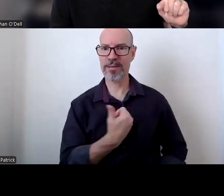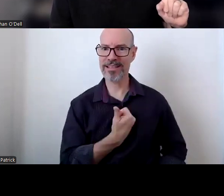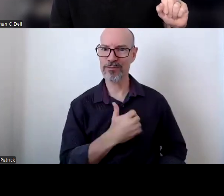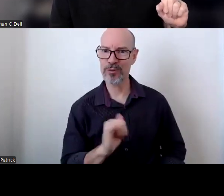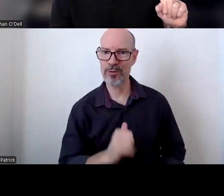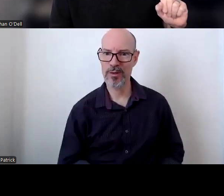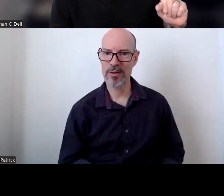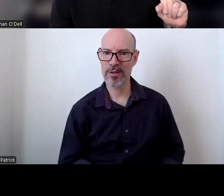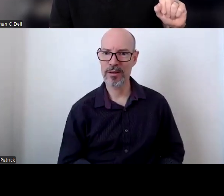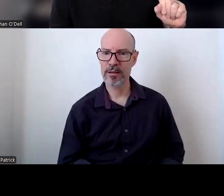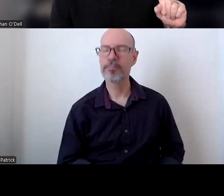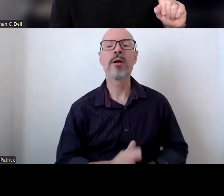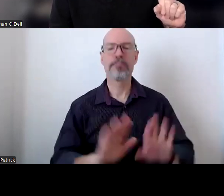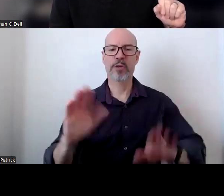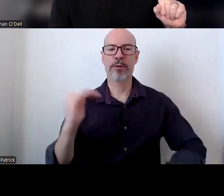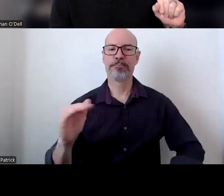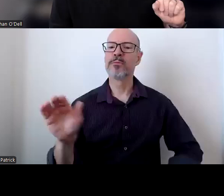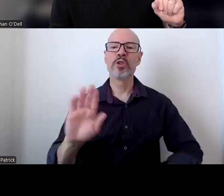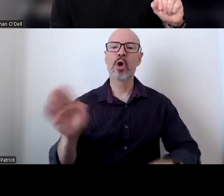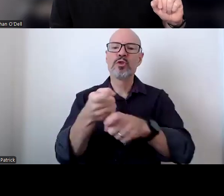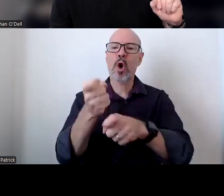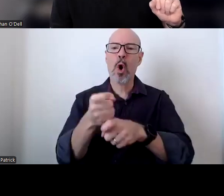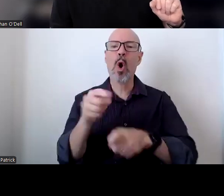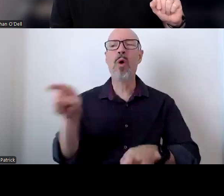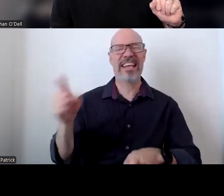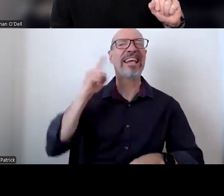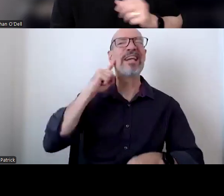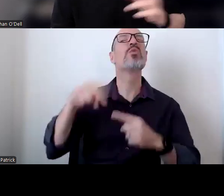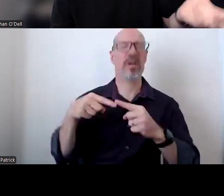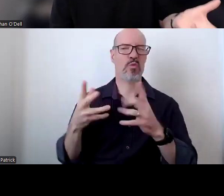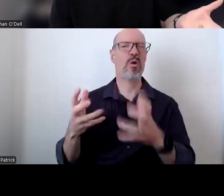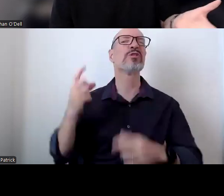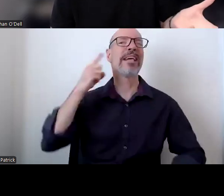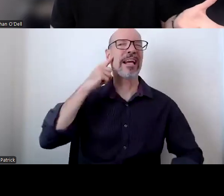hearing, that is a more neutral The other thing is to not make jokes about selective hearing.